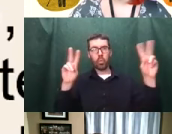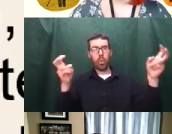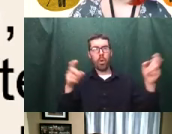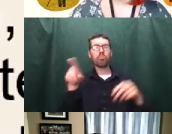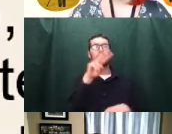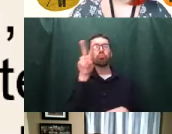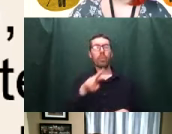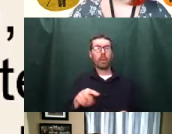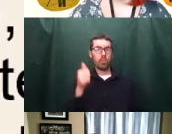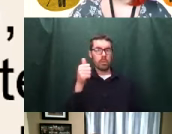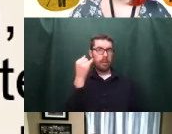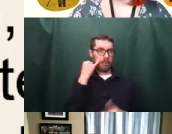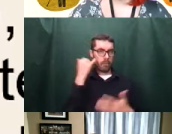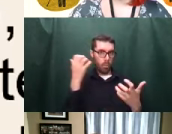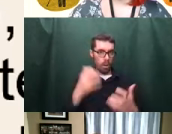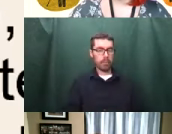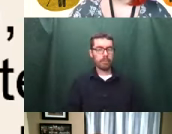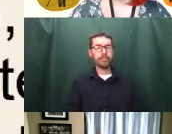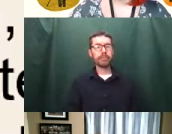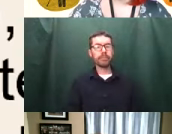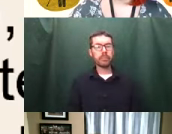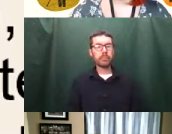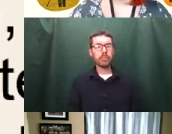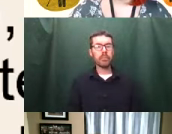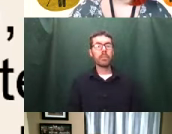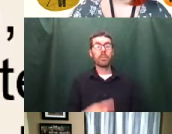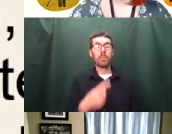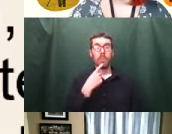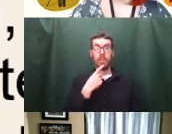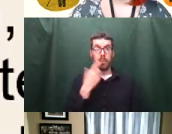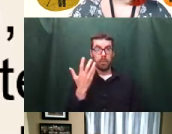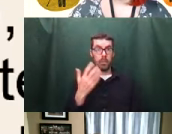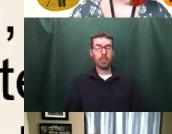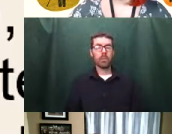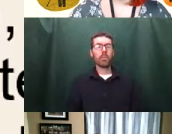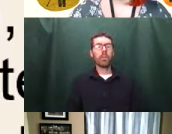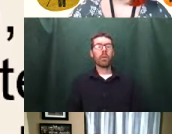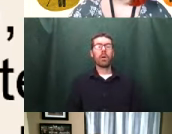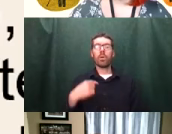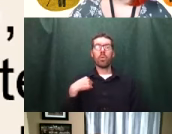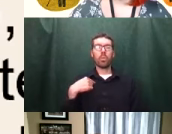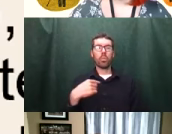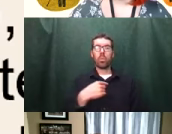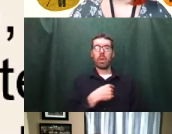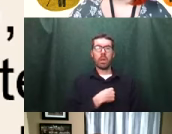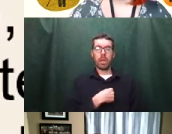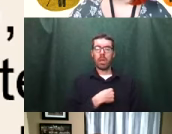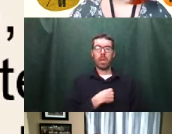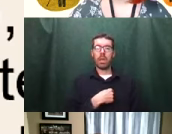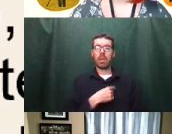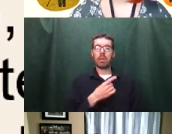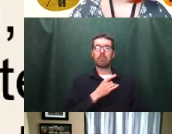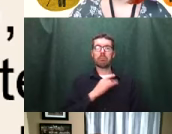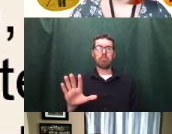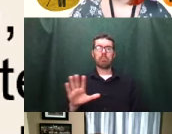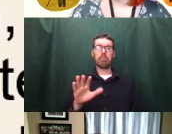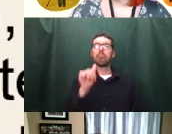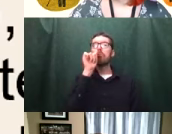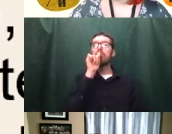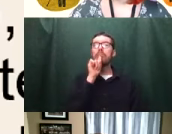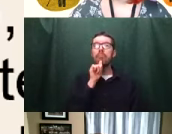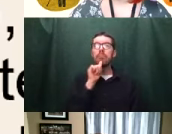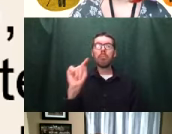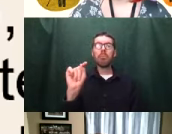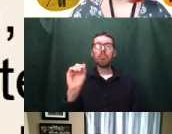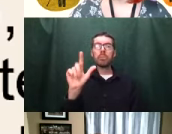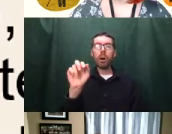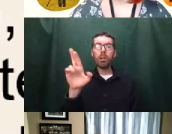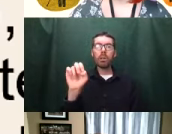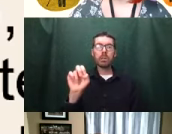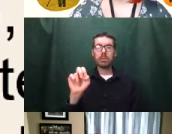if you would like. It says we dismiss tolerance. It is lacking, it is empty, it is not enough.